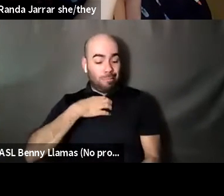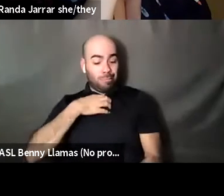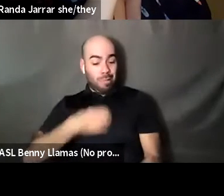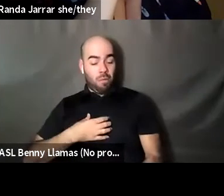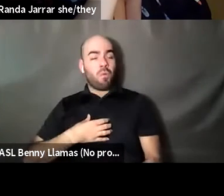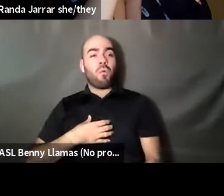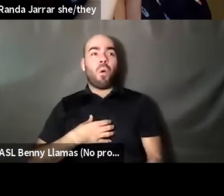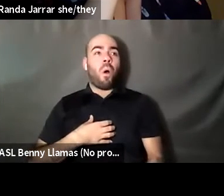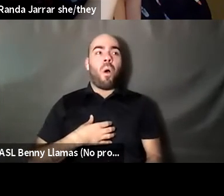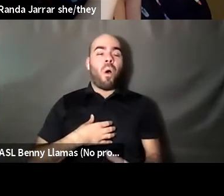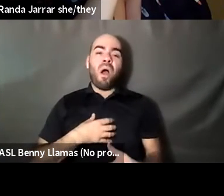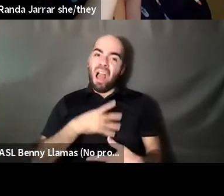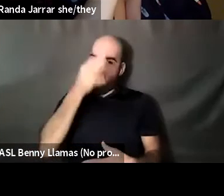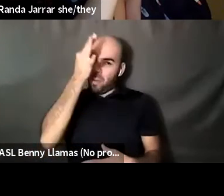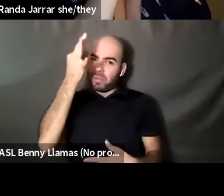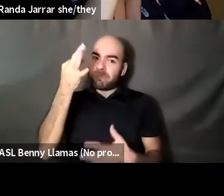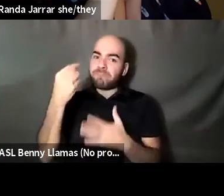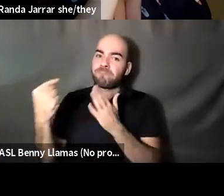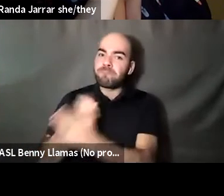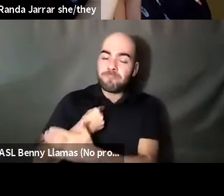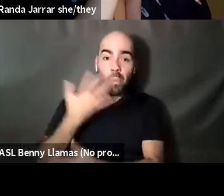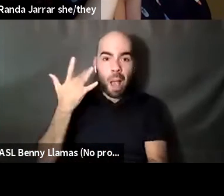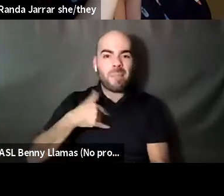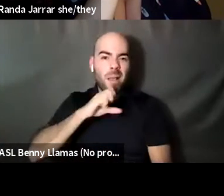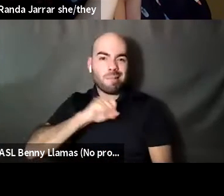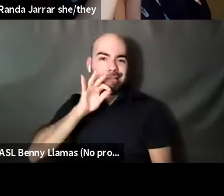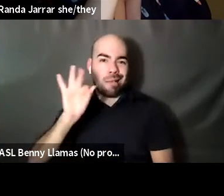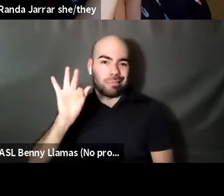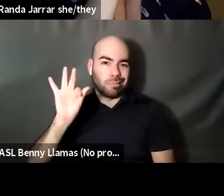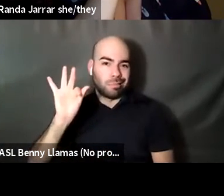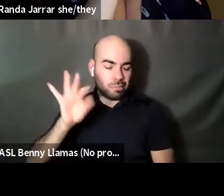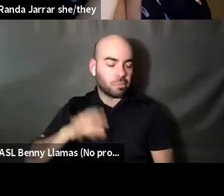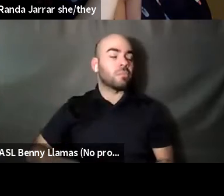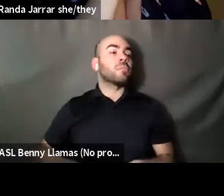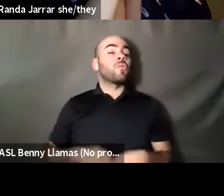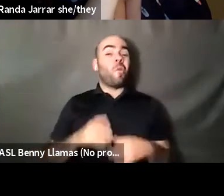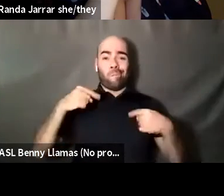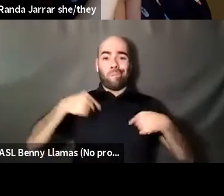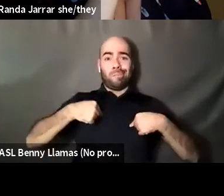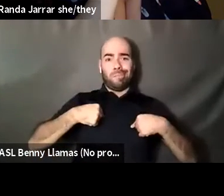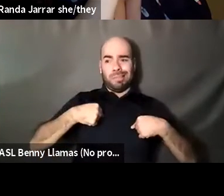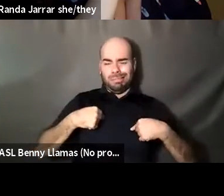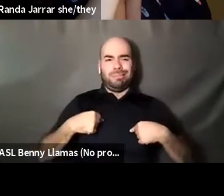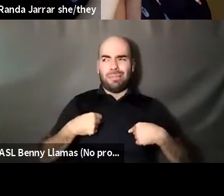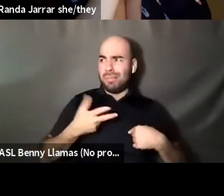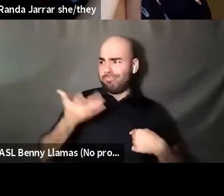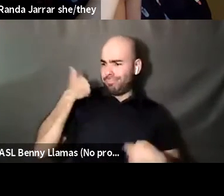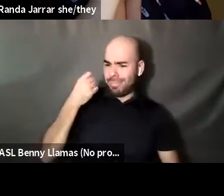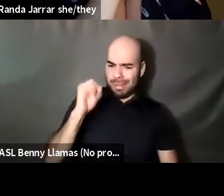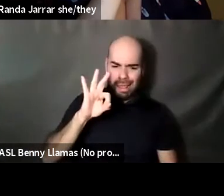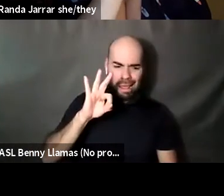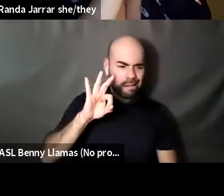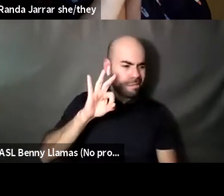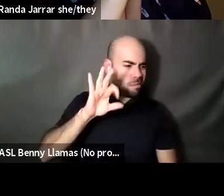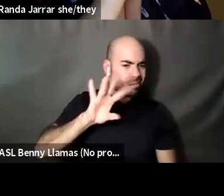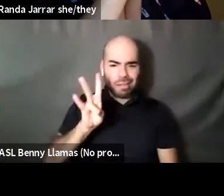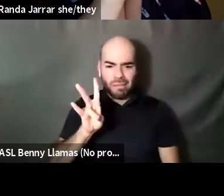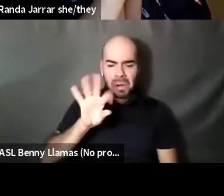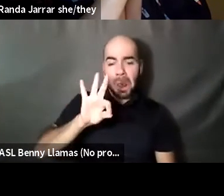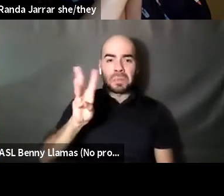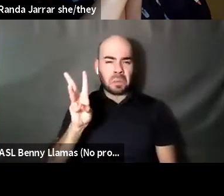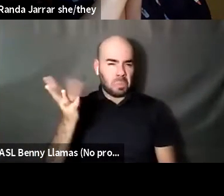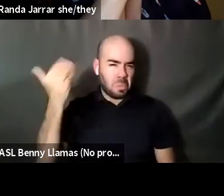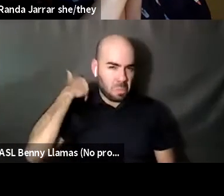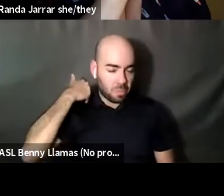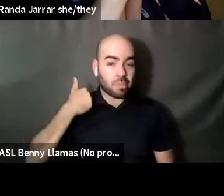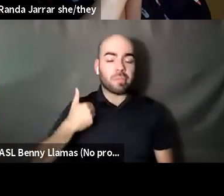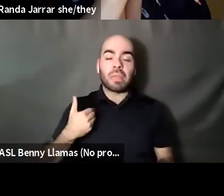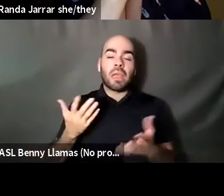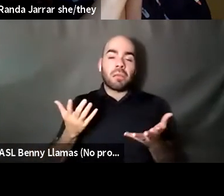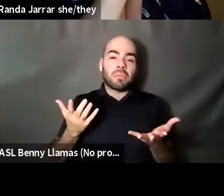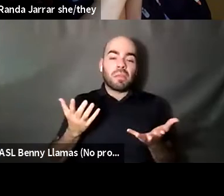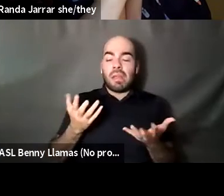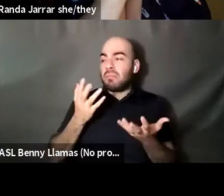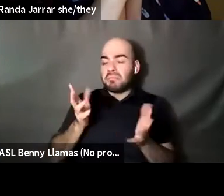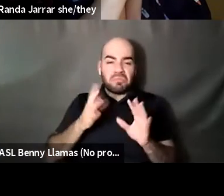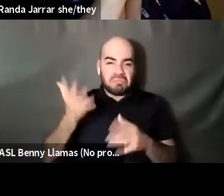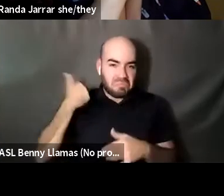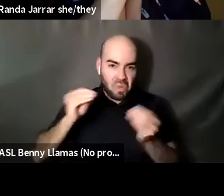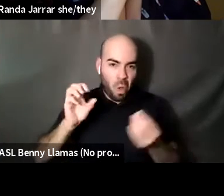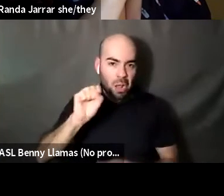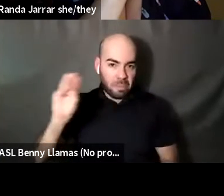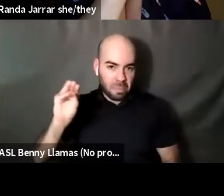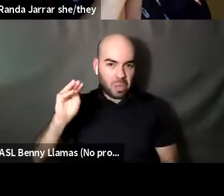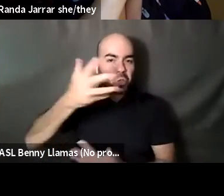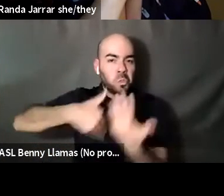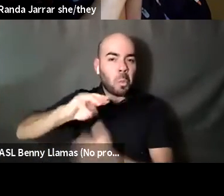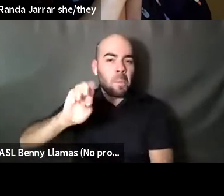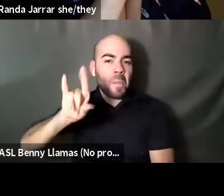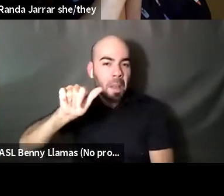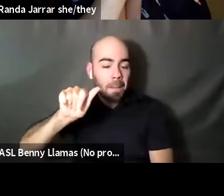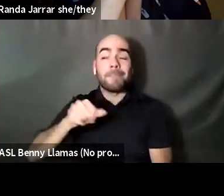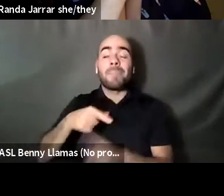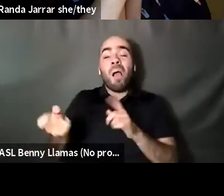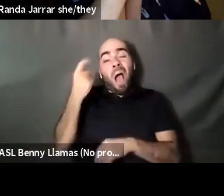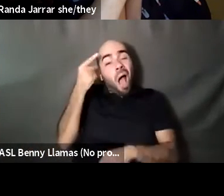Nahshon Anderson: Took my life away when I was 19 years old so for for me this is 1997 1996 you know there's no there's no i don't have to say there's no social media. Where do if you're a teenager or if you're, you know, almost a young adult